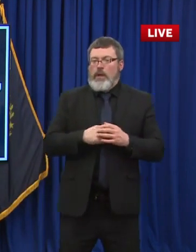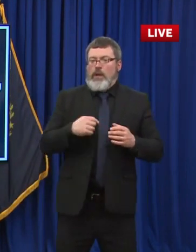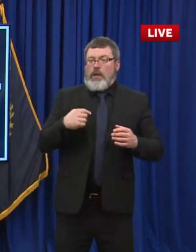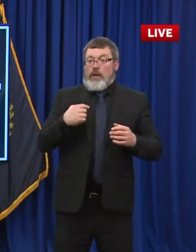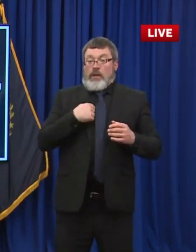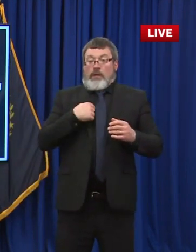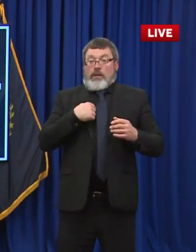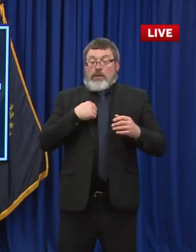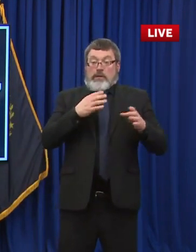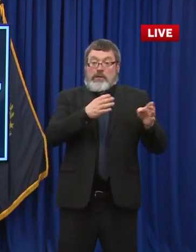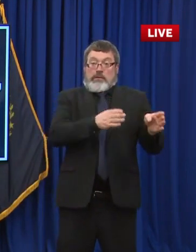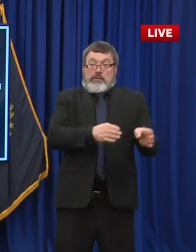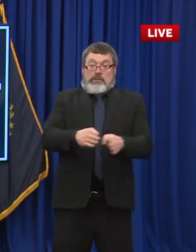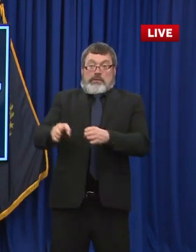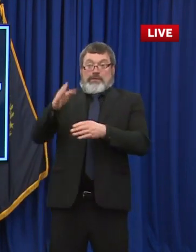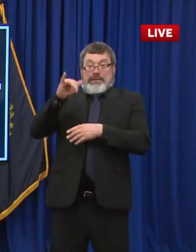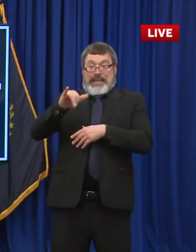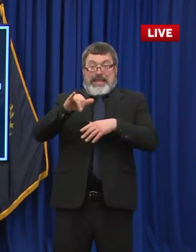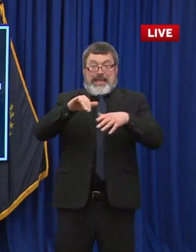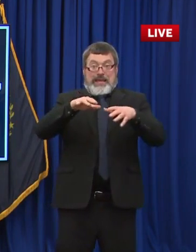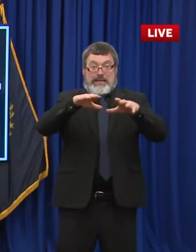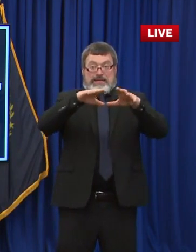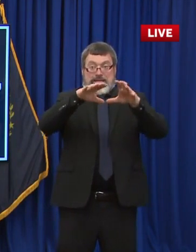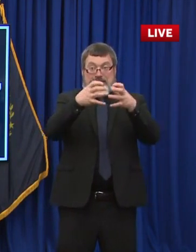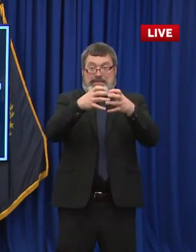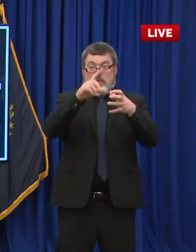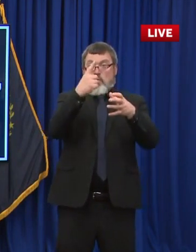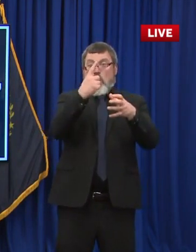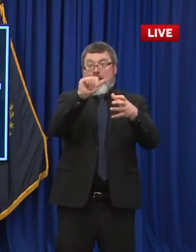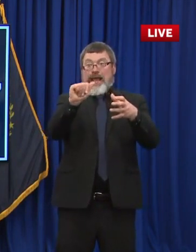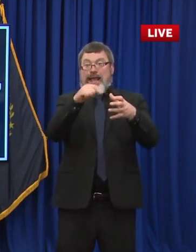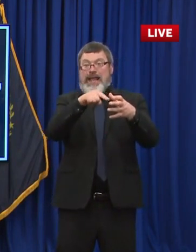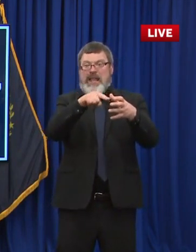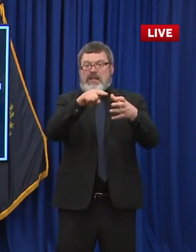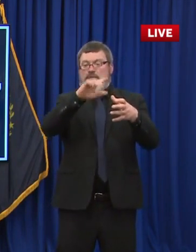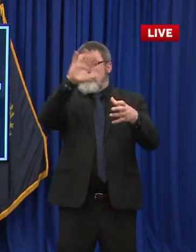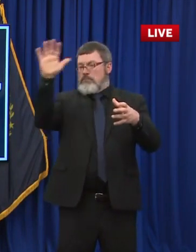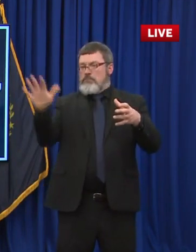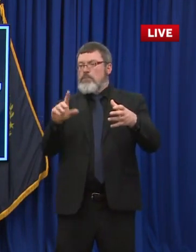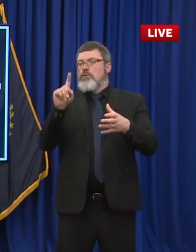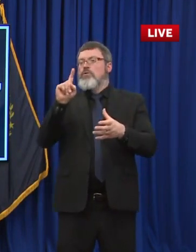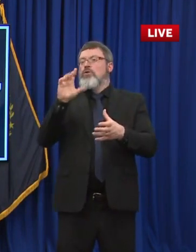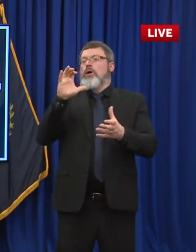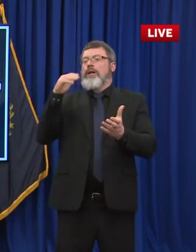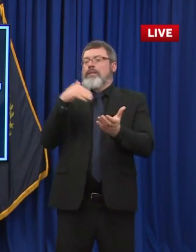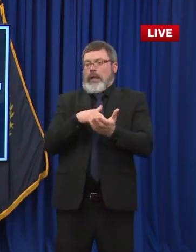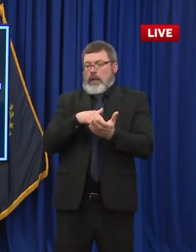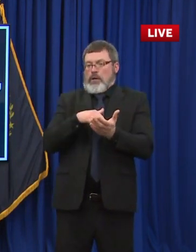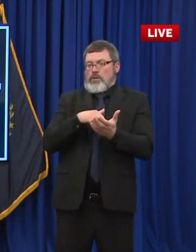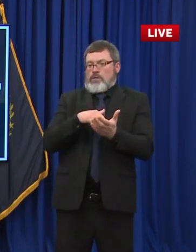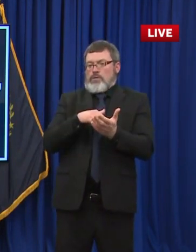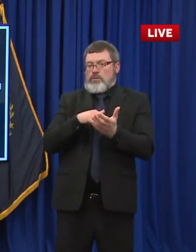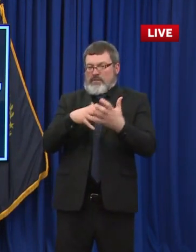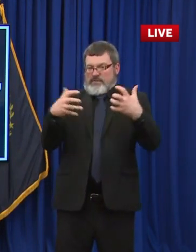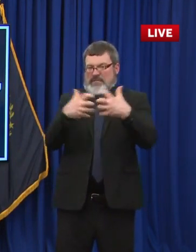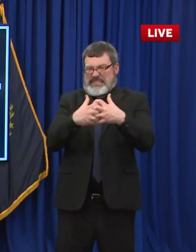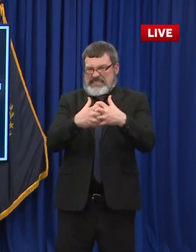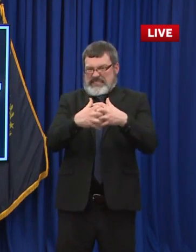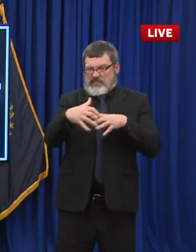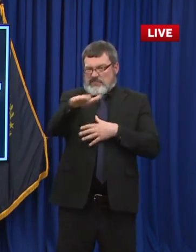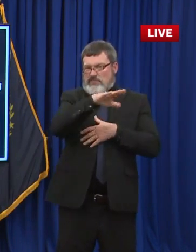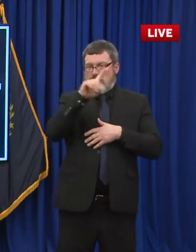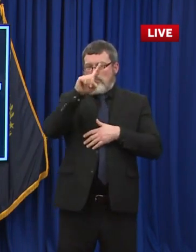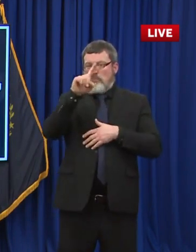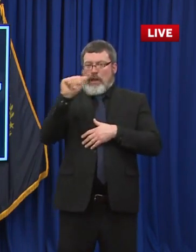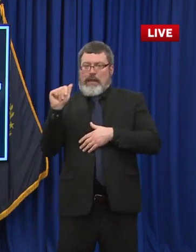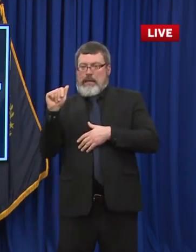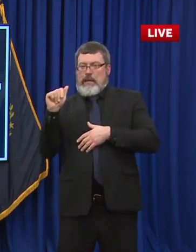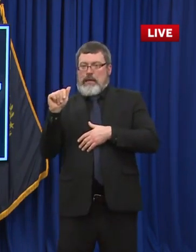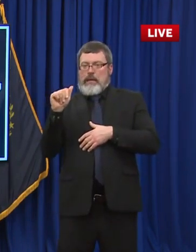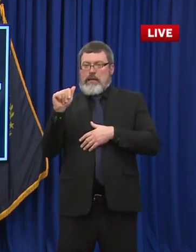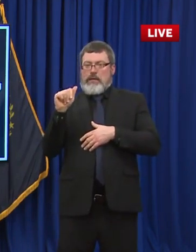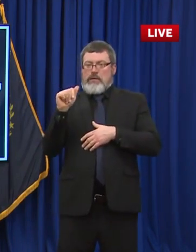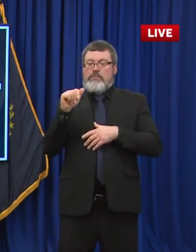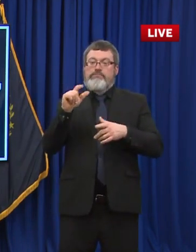HI BETH, DAILY, SO IN TERMS OF OUR PLANNING FOR PHASE ONE A THERE ARE PROBABLY AROUND 100,000 INDIVIDUALS WHO ARE GOING TO FALL INTO THAT GROUP.